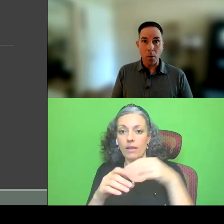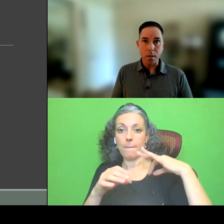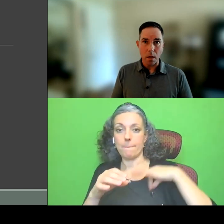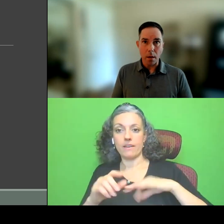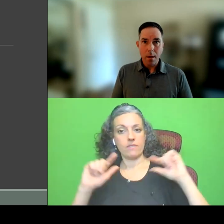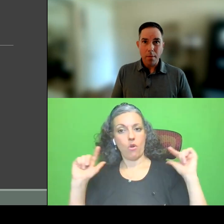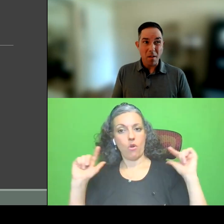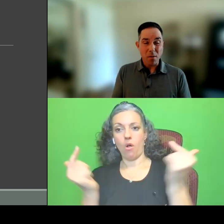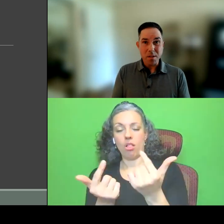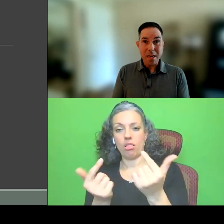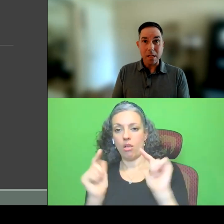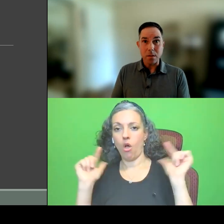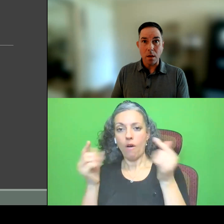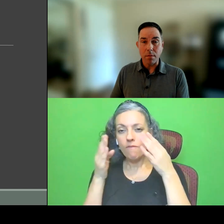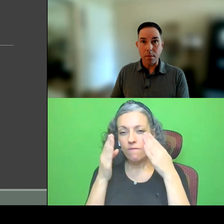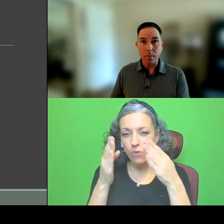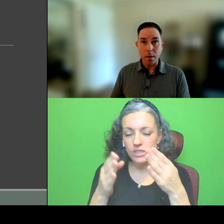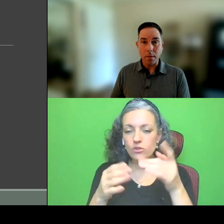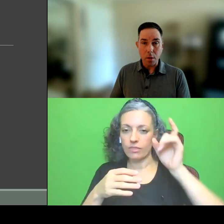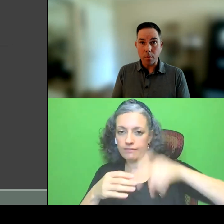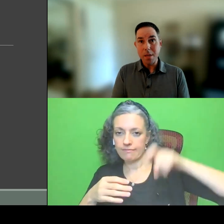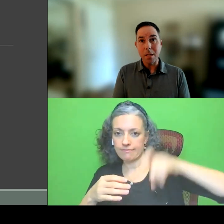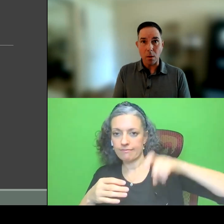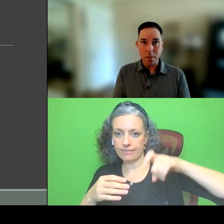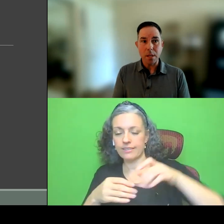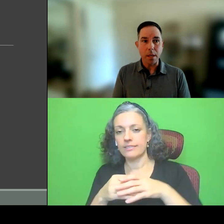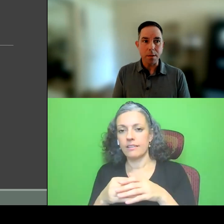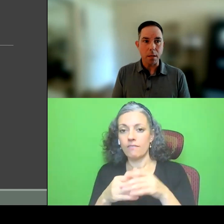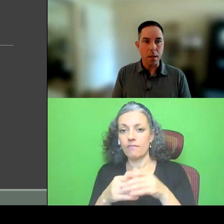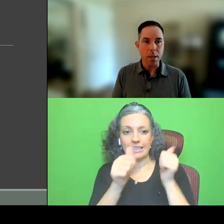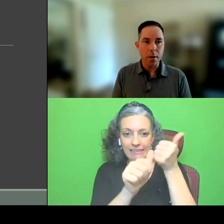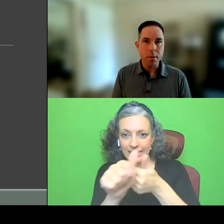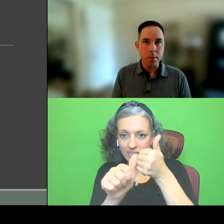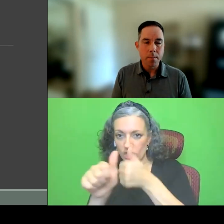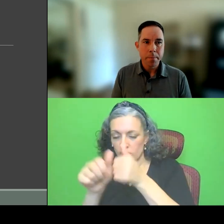stay focused on the diverse needs of the human beings who we are sending our technology out to.